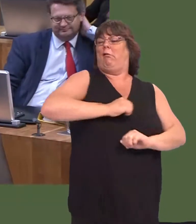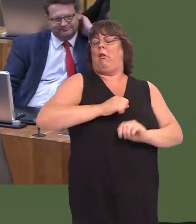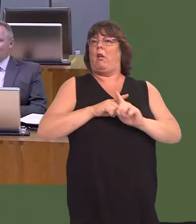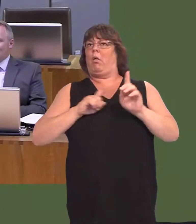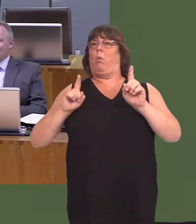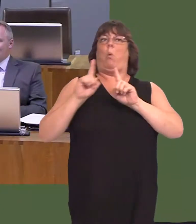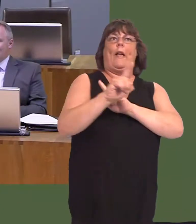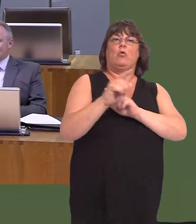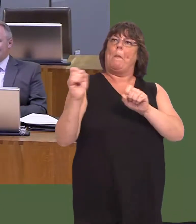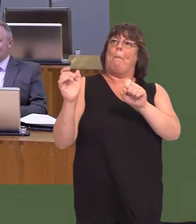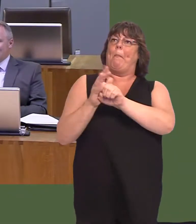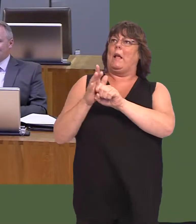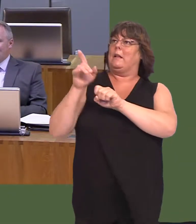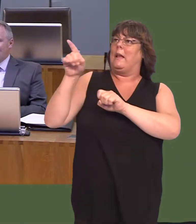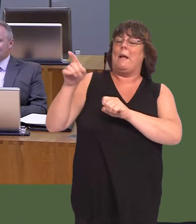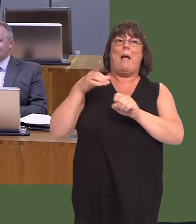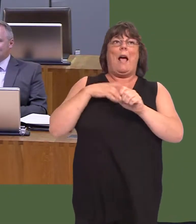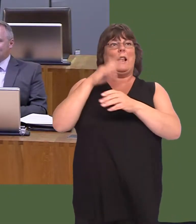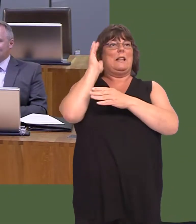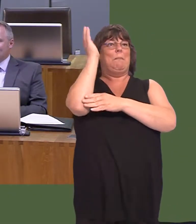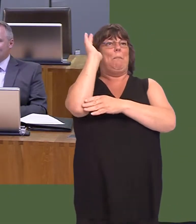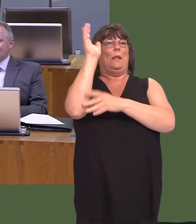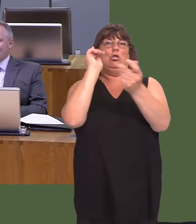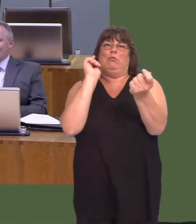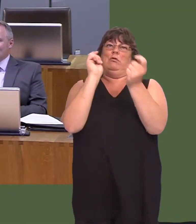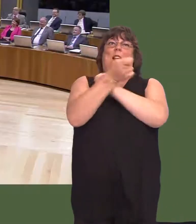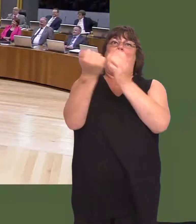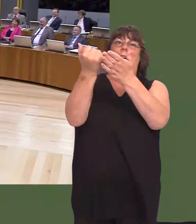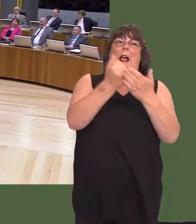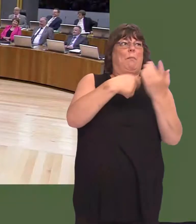to the launch, and then made a speech that turned the election around in our favour. So, thanks very much for that.